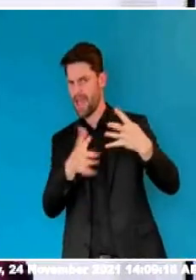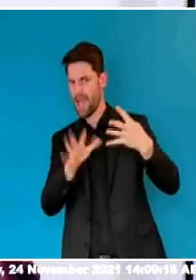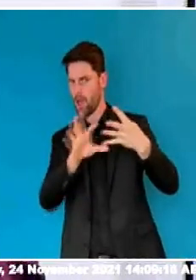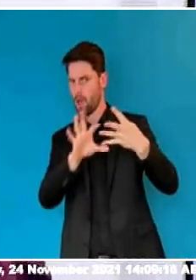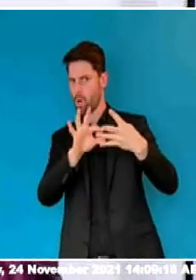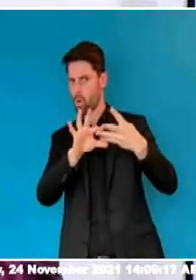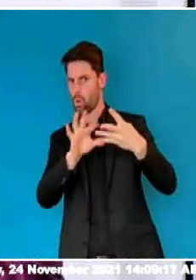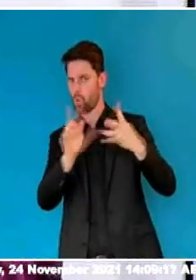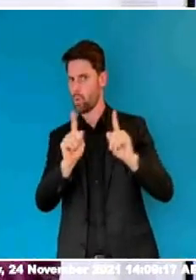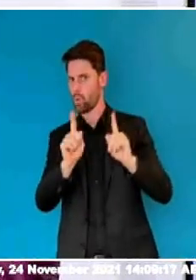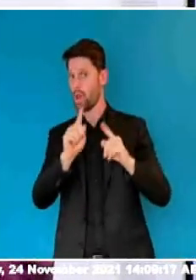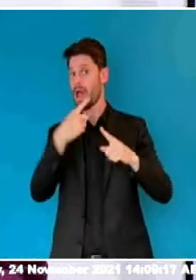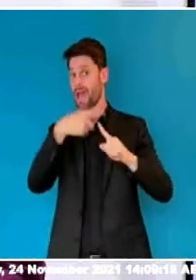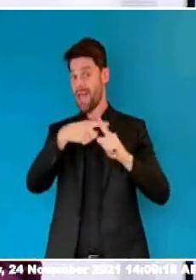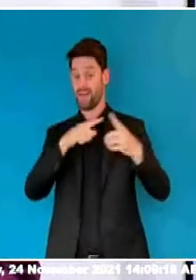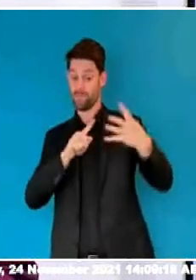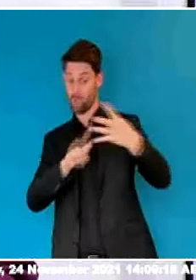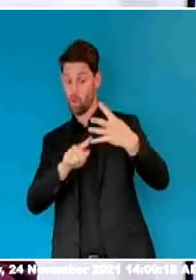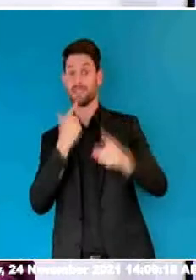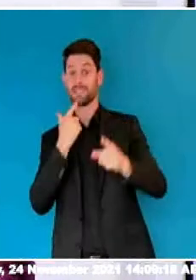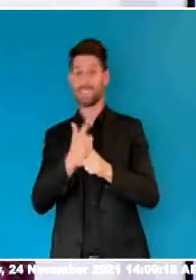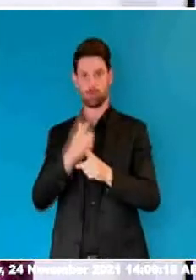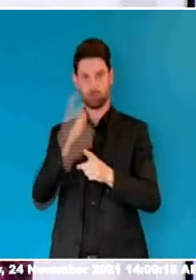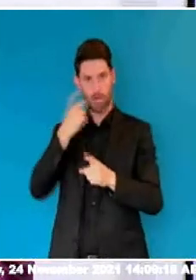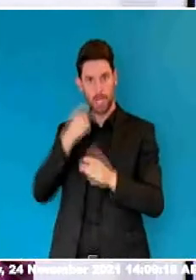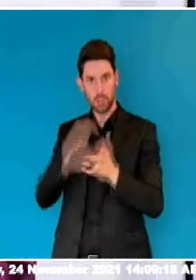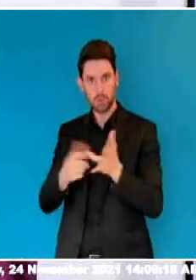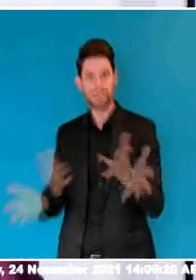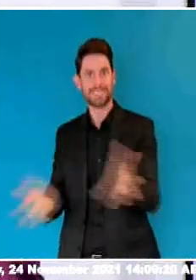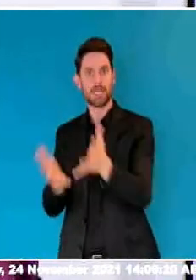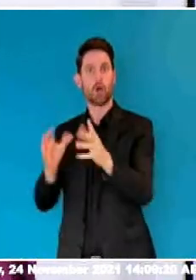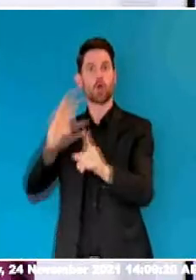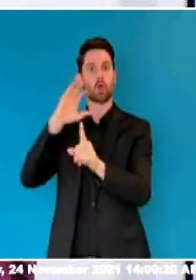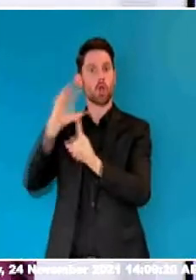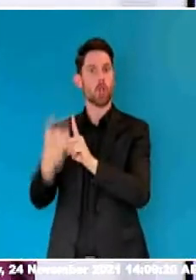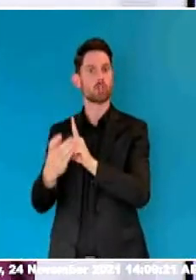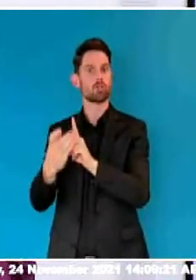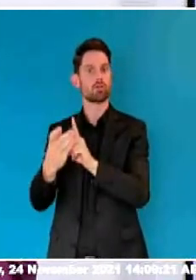work, which is driving cultural and behavioural change, how is that progressing?